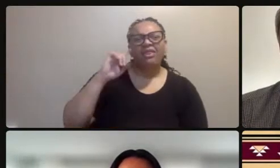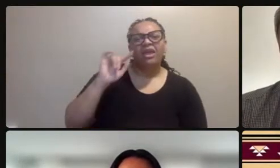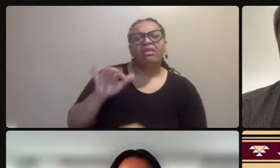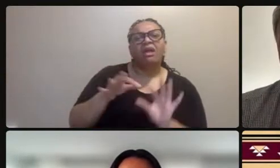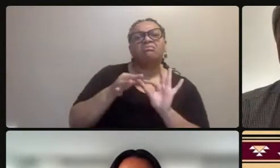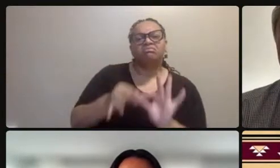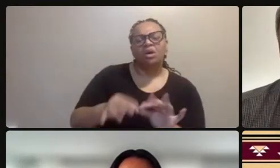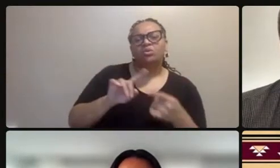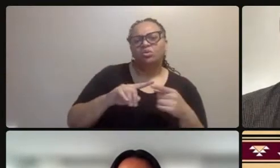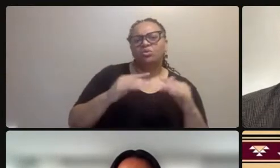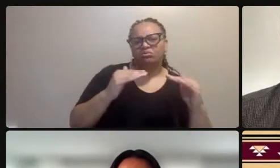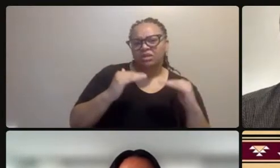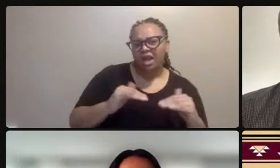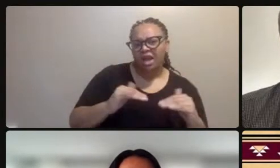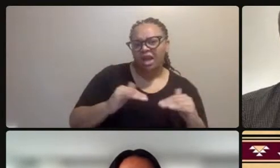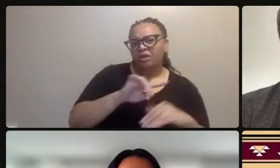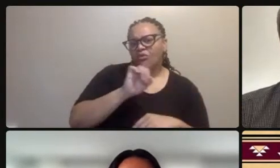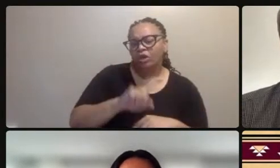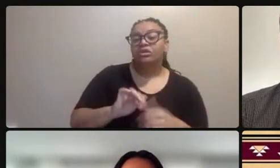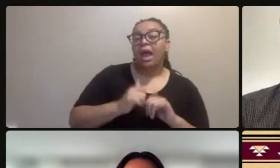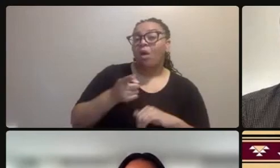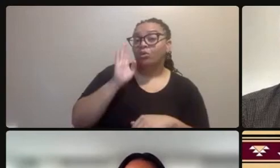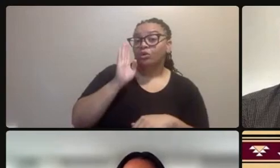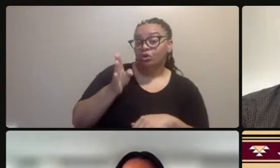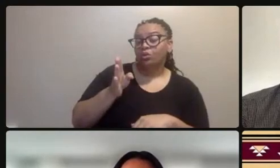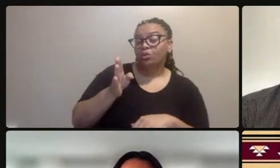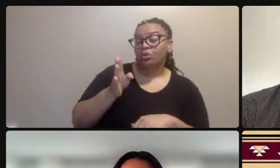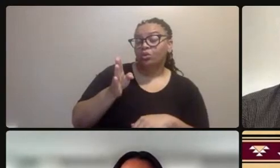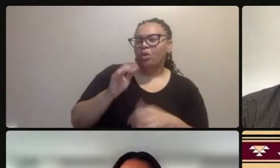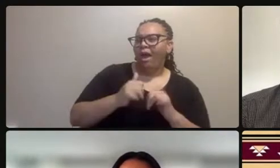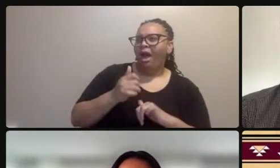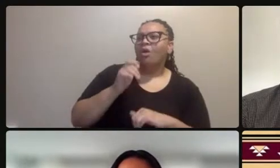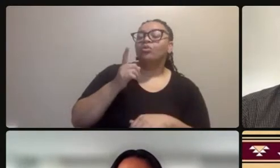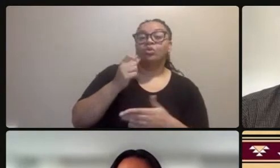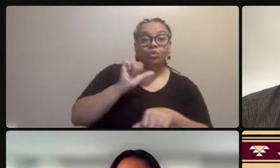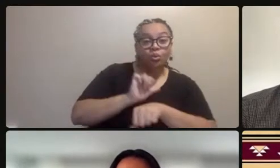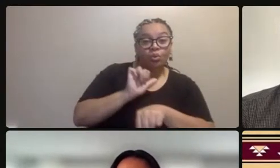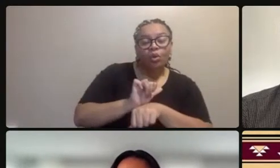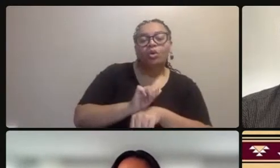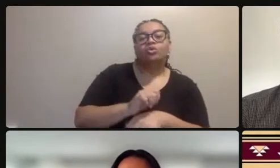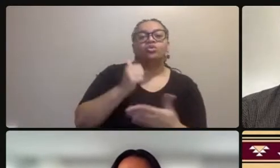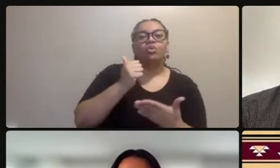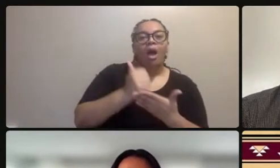CAME BACK.